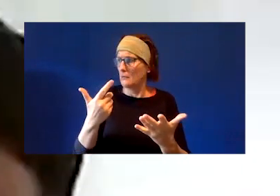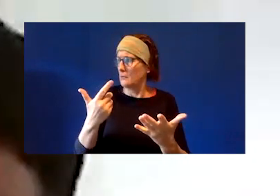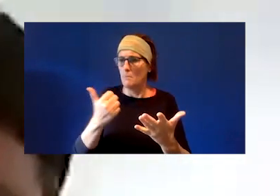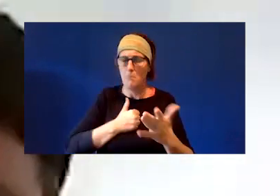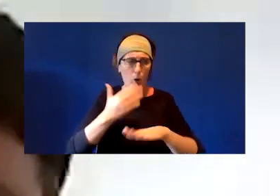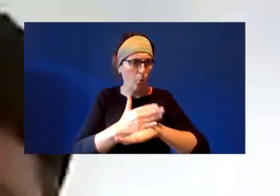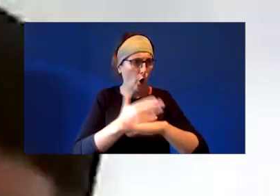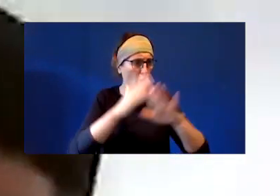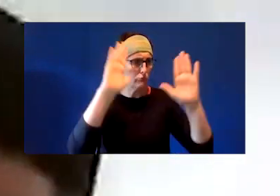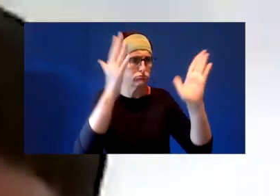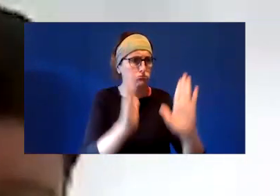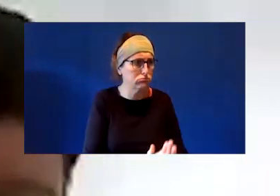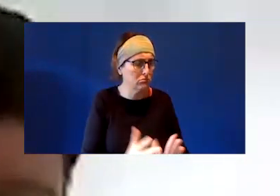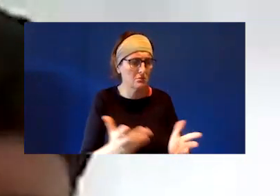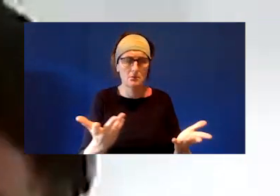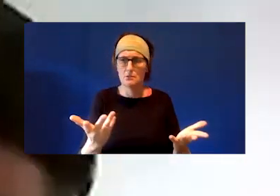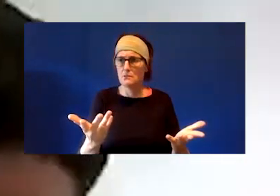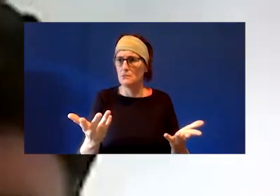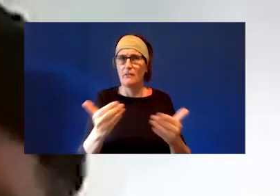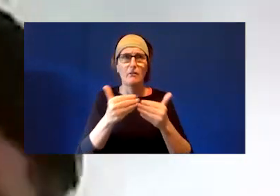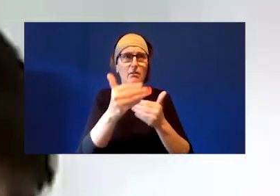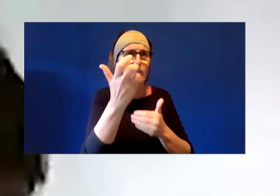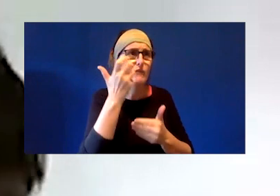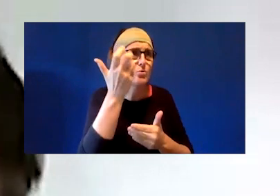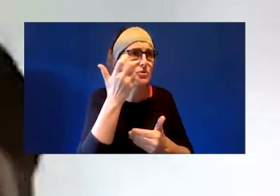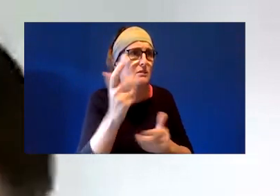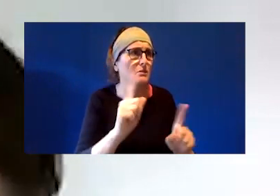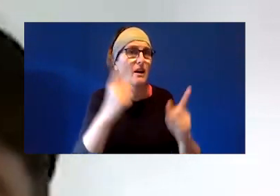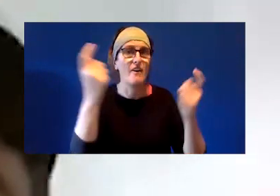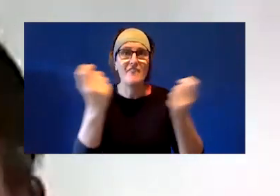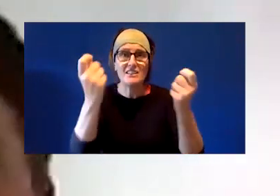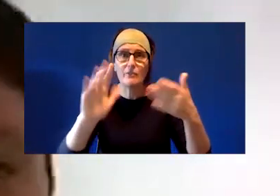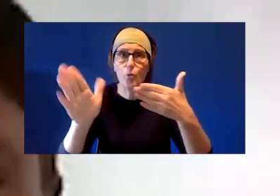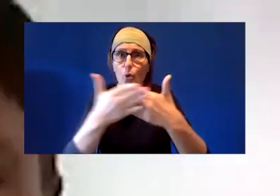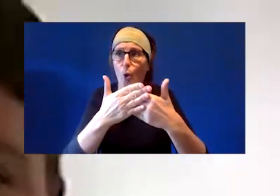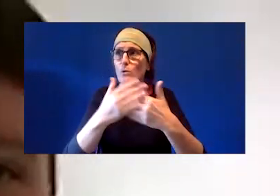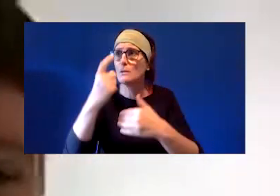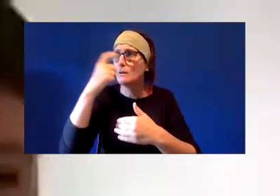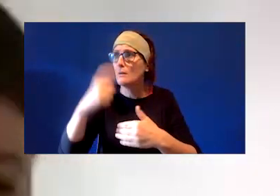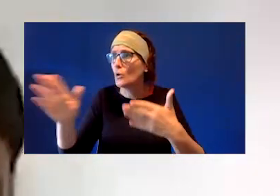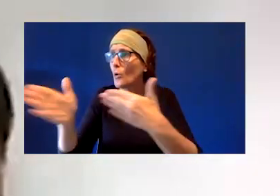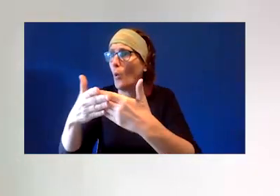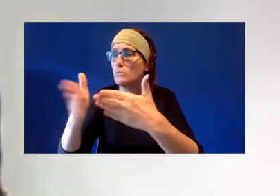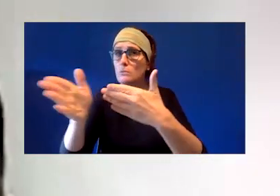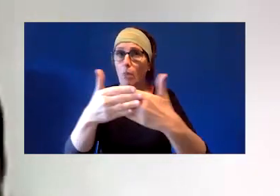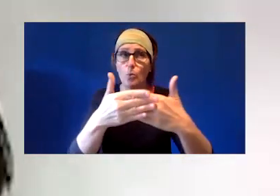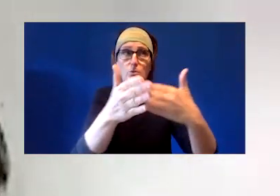overnight, as I was watching venue, festivals, gallery - any arts as we